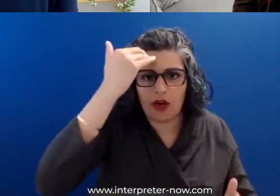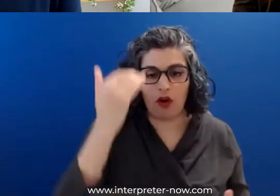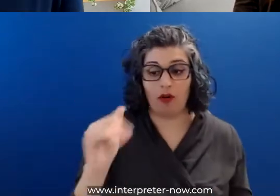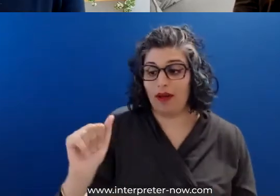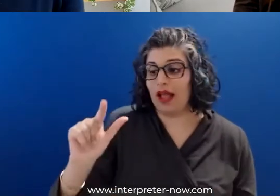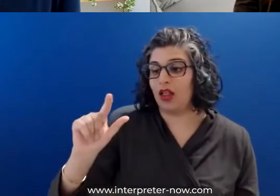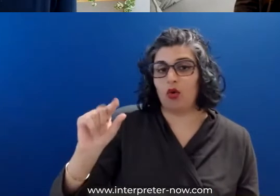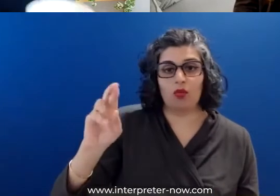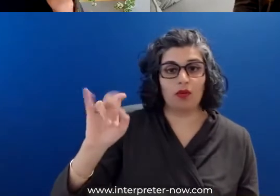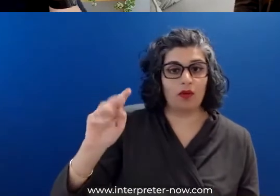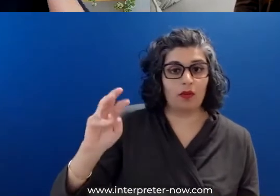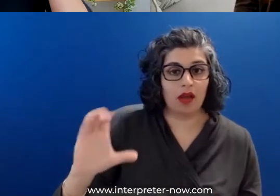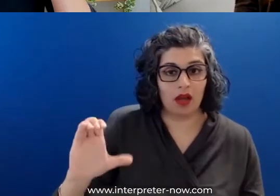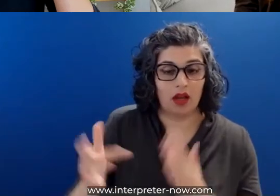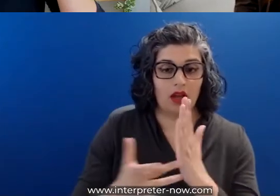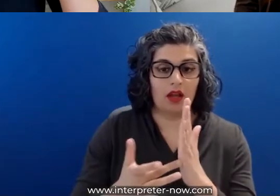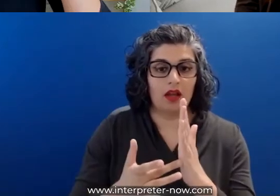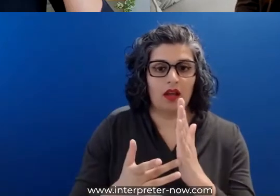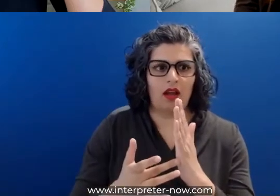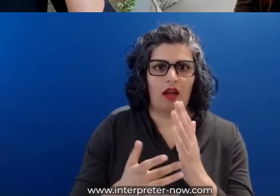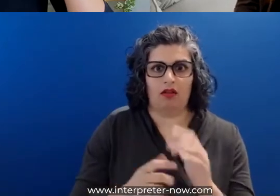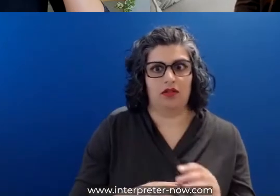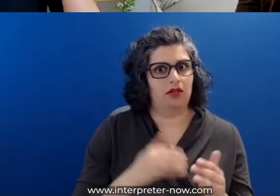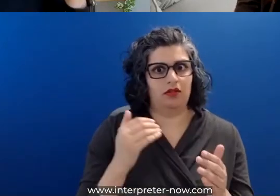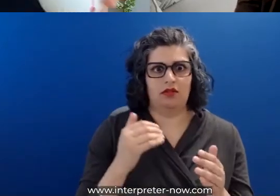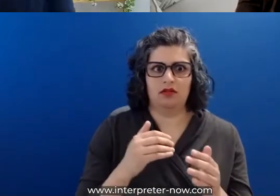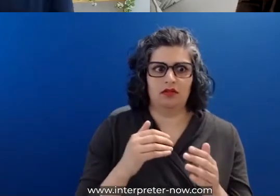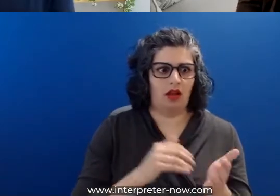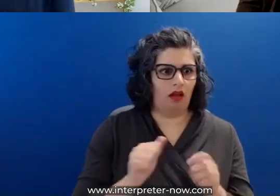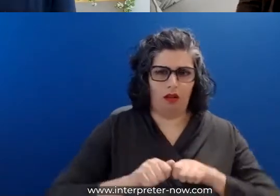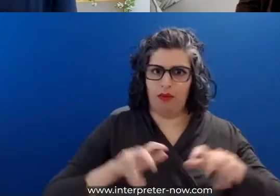technologies are routinely deployed now by both public and private employers, larger